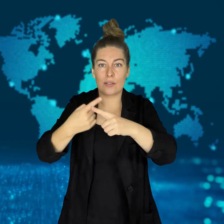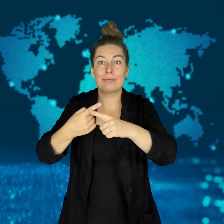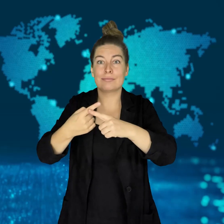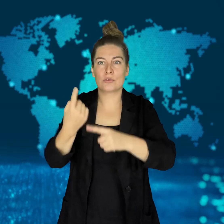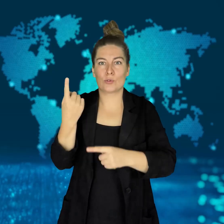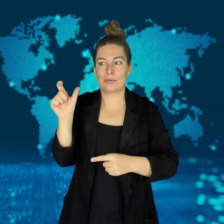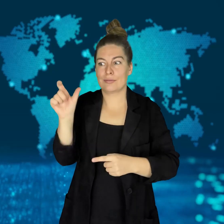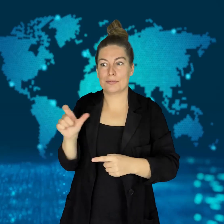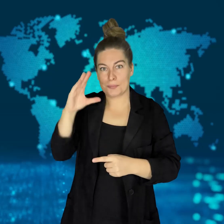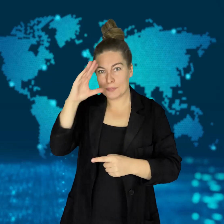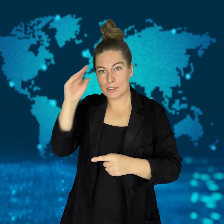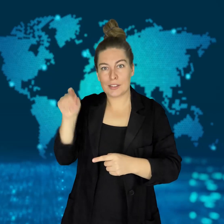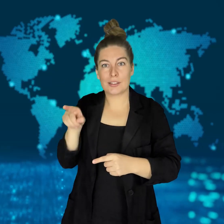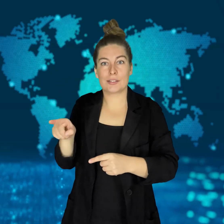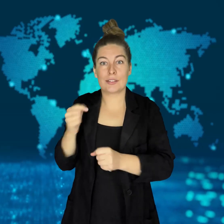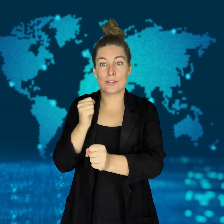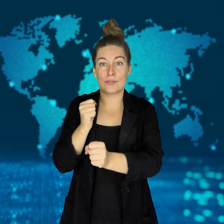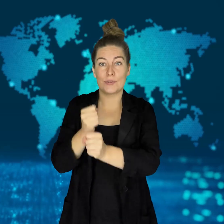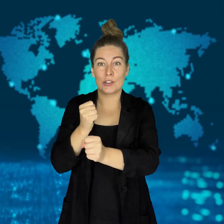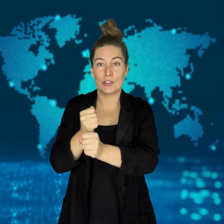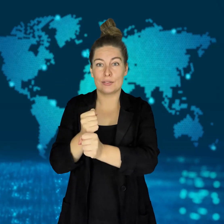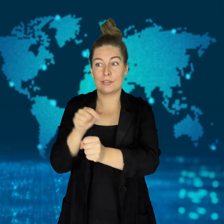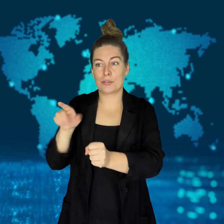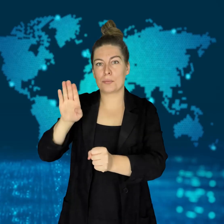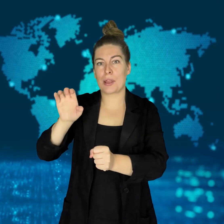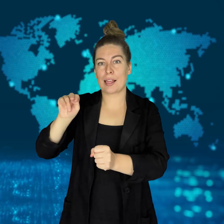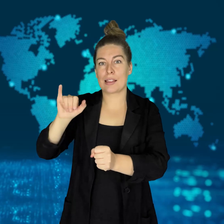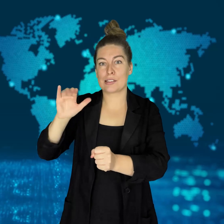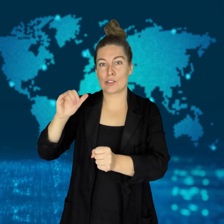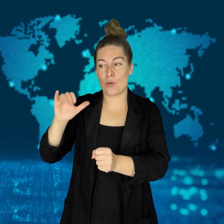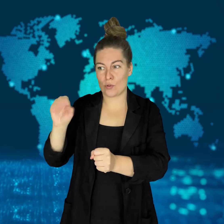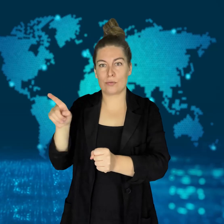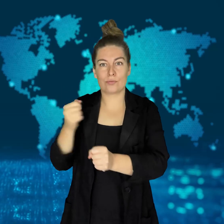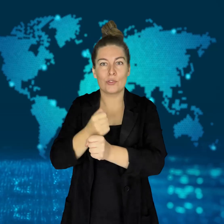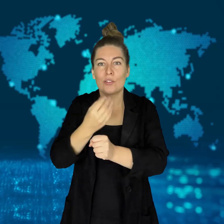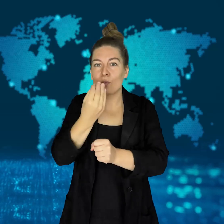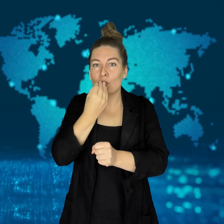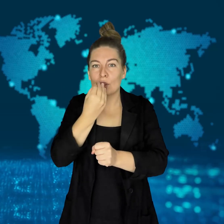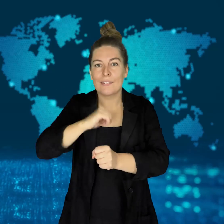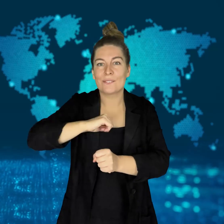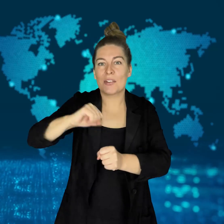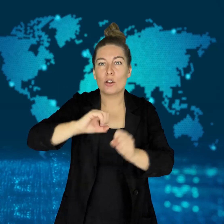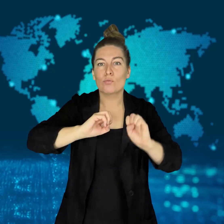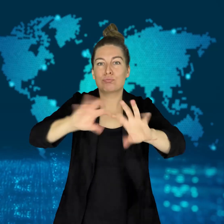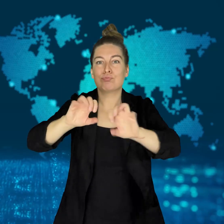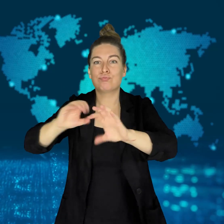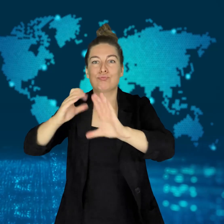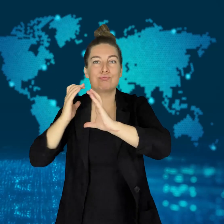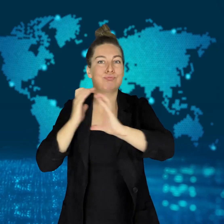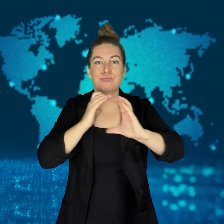A fast food deliverer, Mr Benicio, has been given credit for